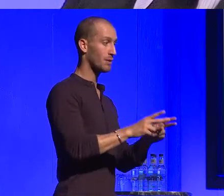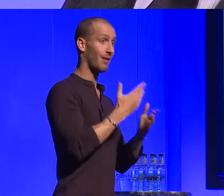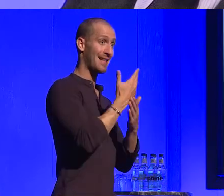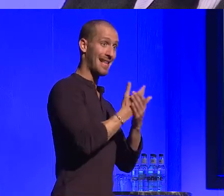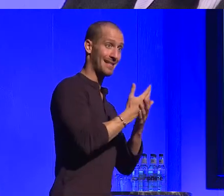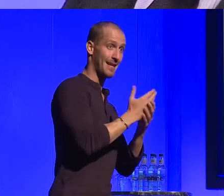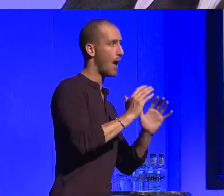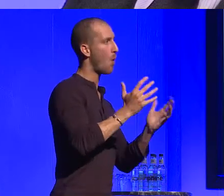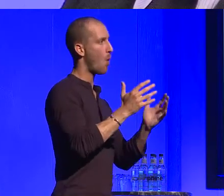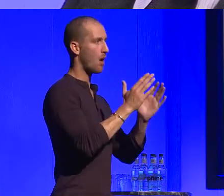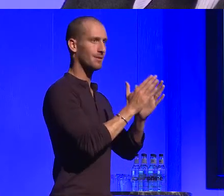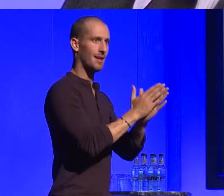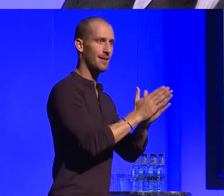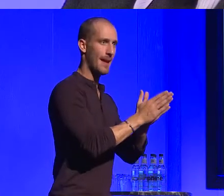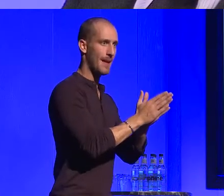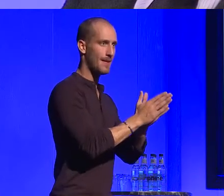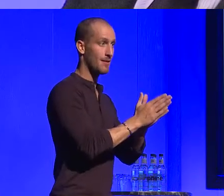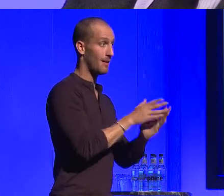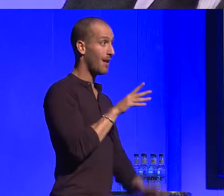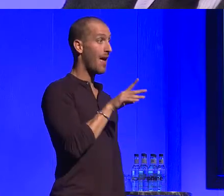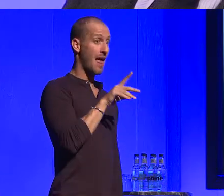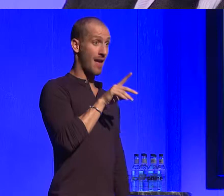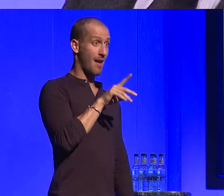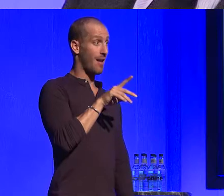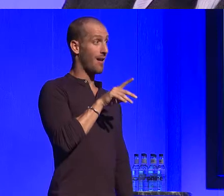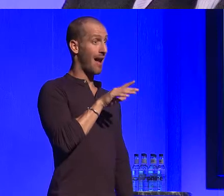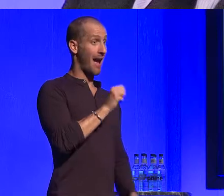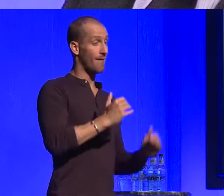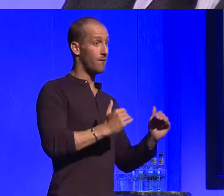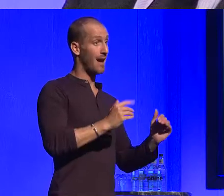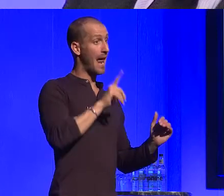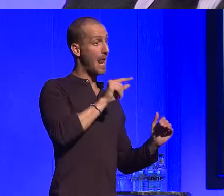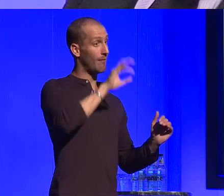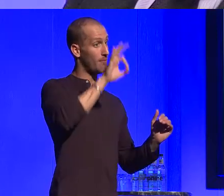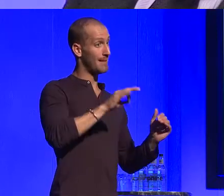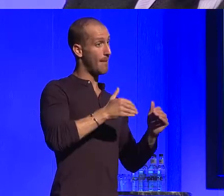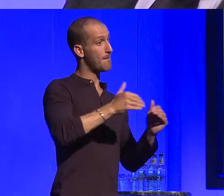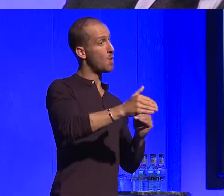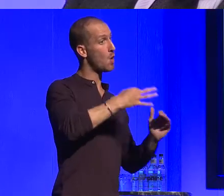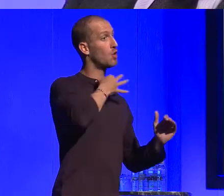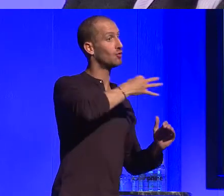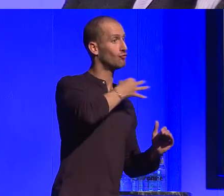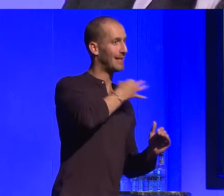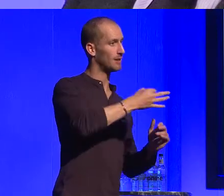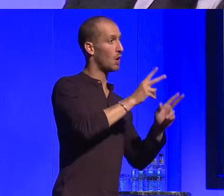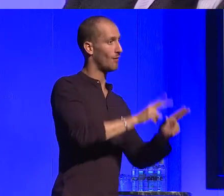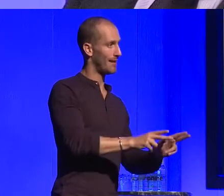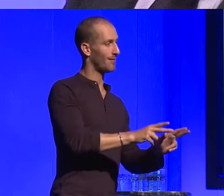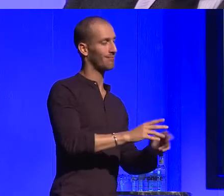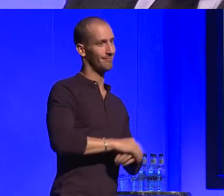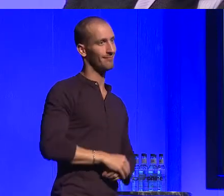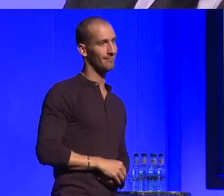Sundays have an 11% of increased risk of mortality if they are admitted on a Saturday, and a